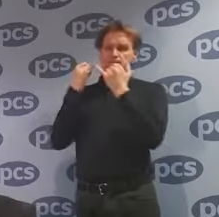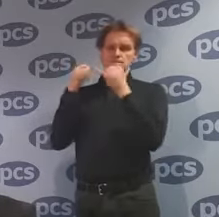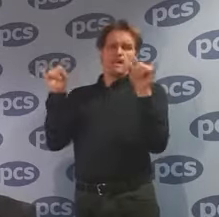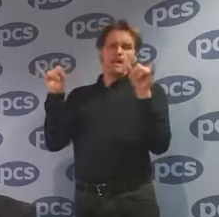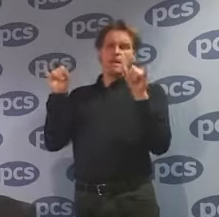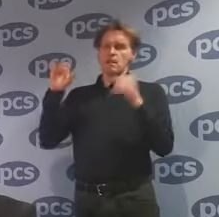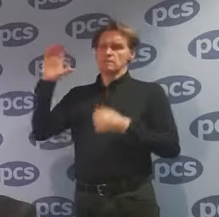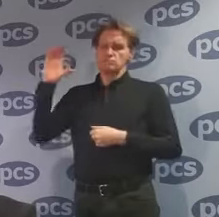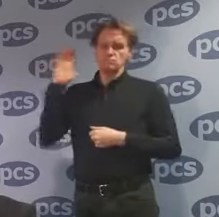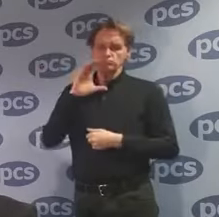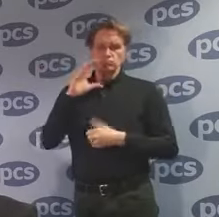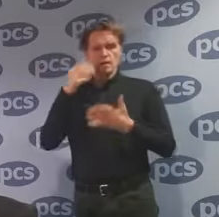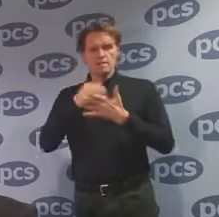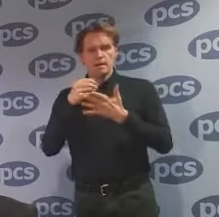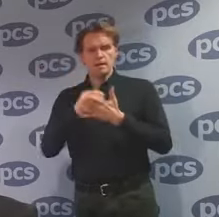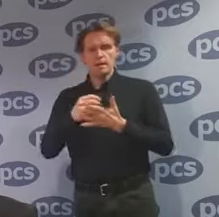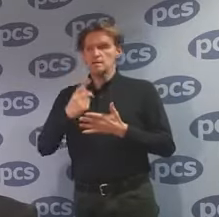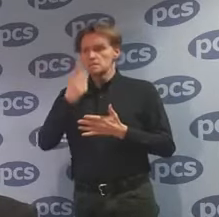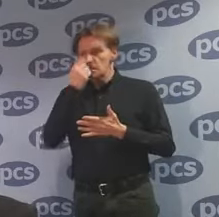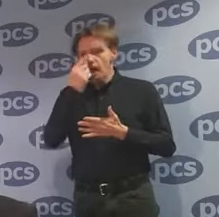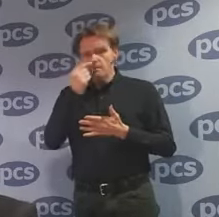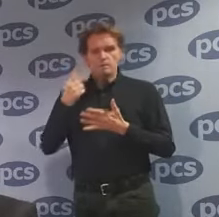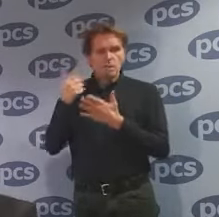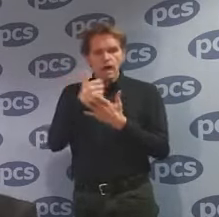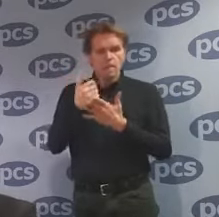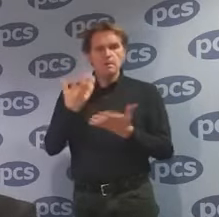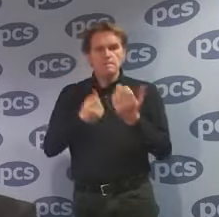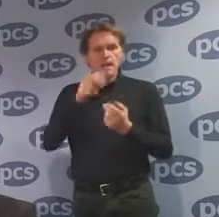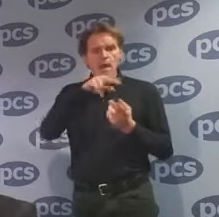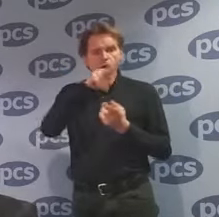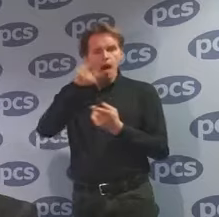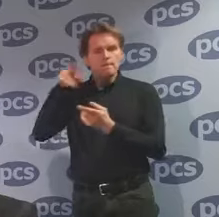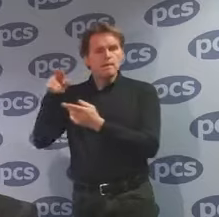on in order to alleviate the pay crisis that is the big story from the budget